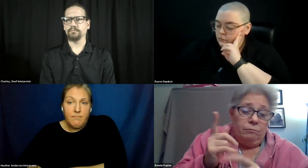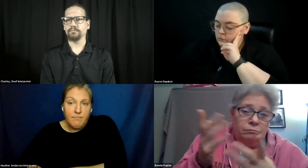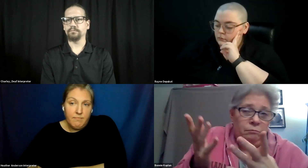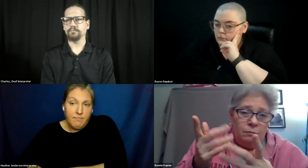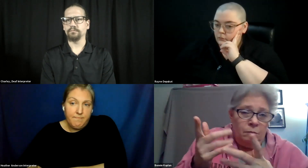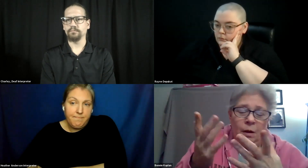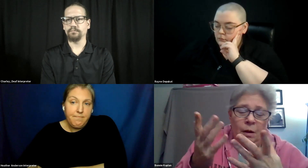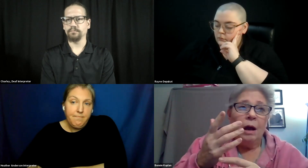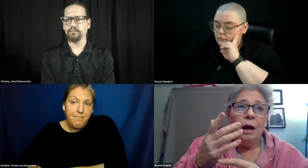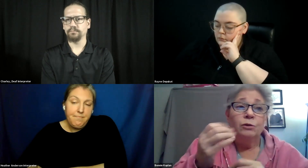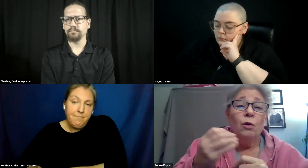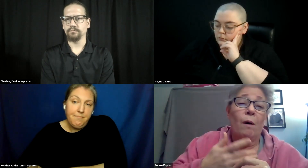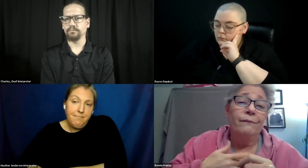And